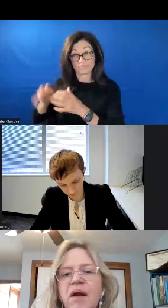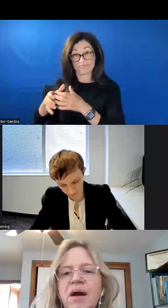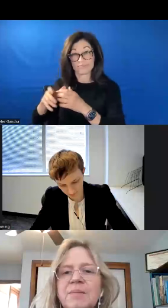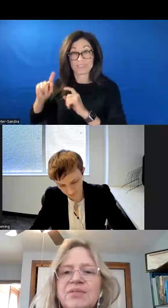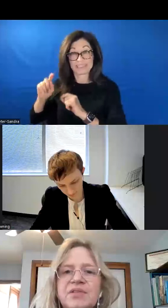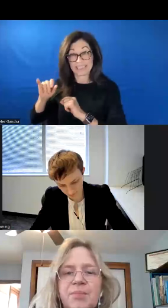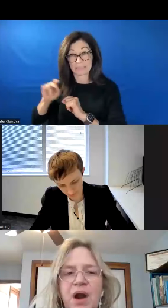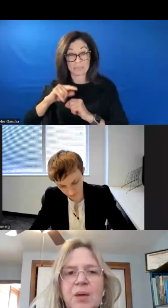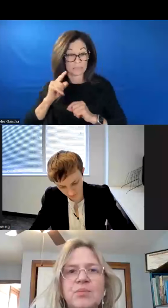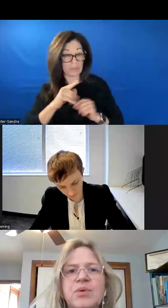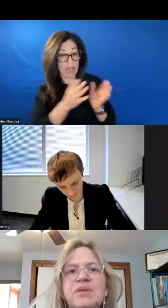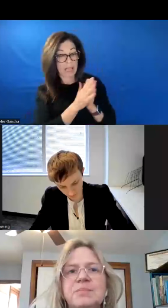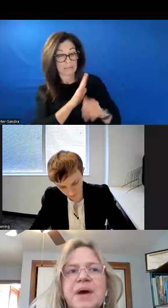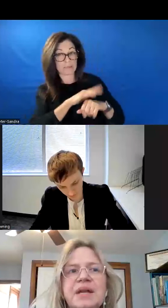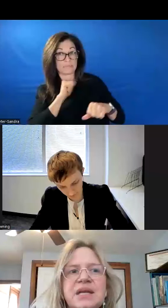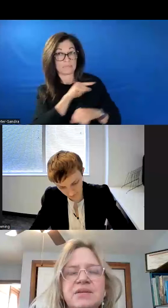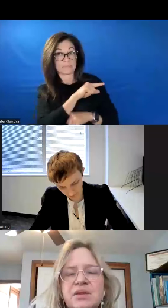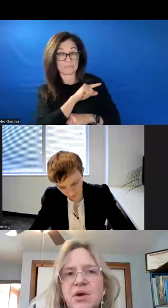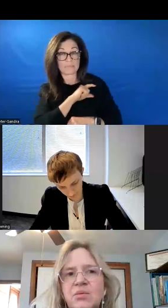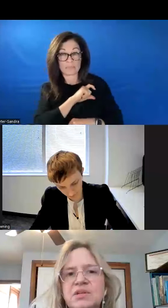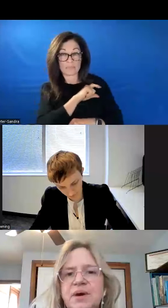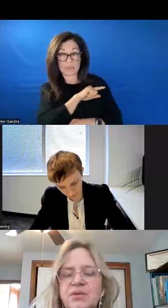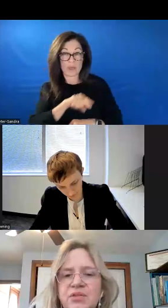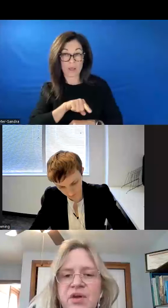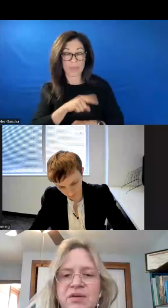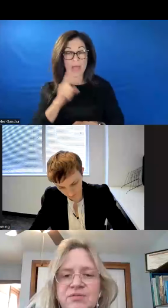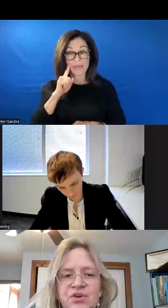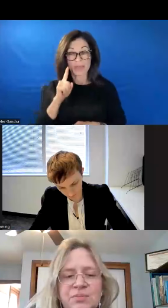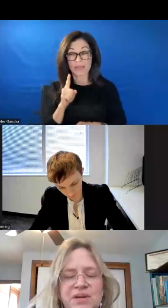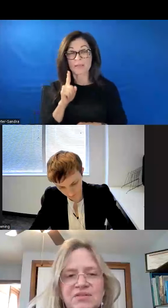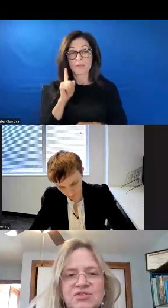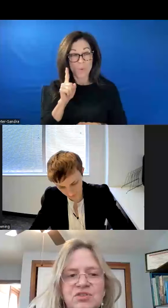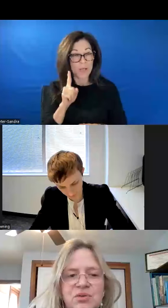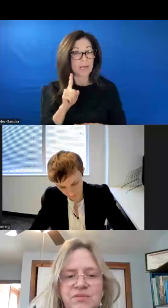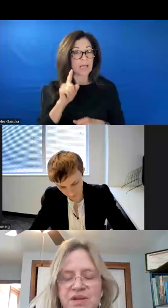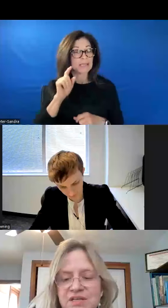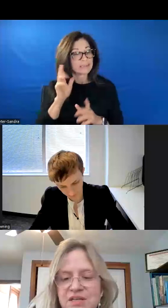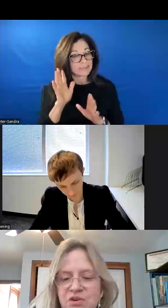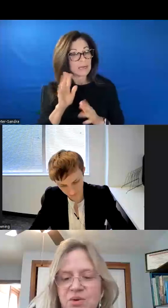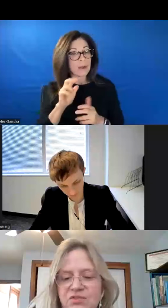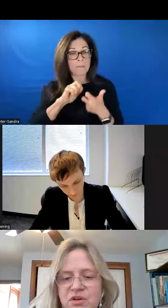I THINK THE PROBLEM WITH EMBEDDING IS A CONTINUATION